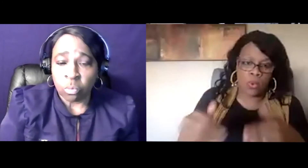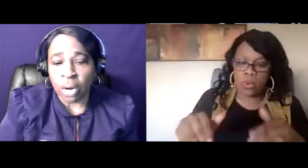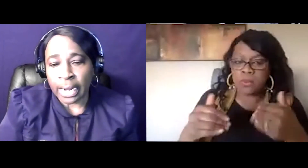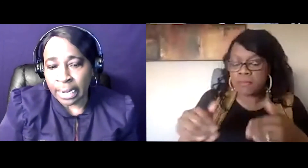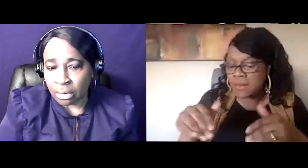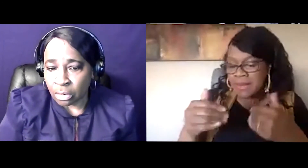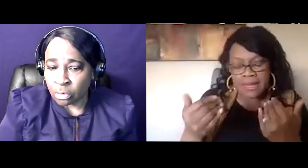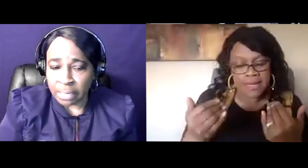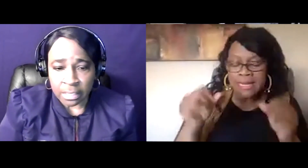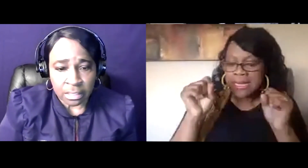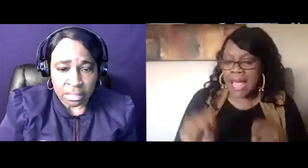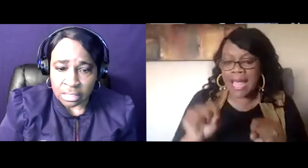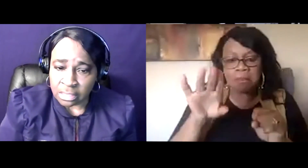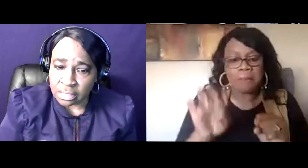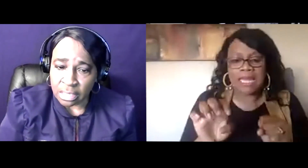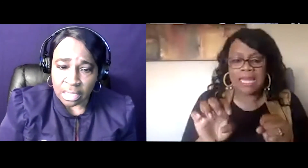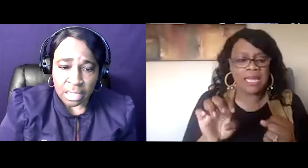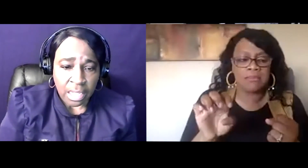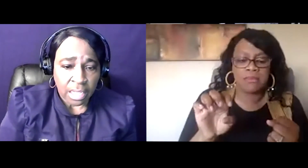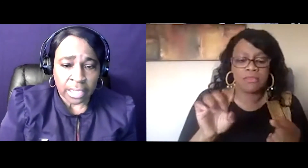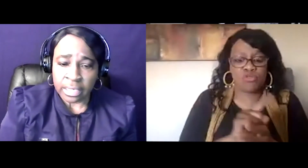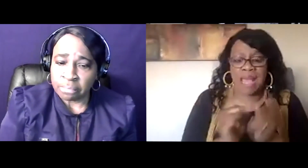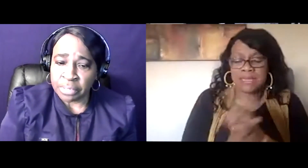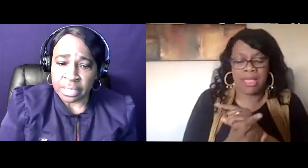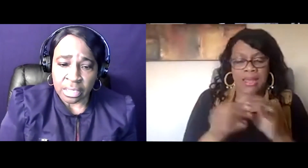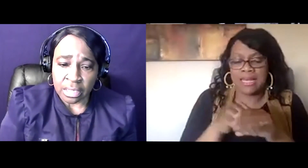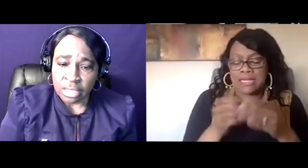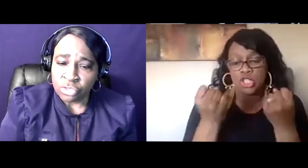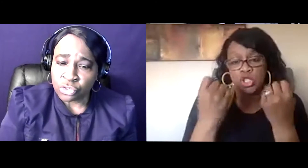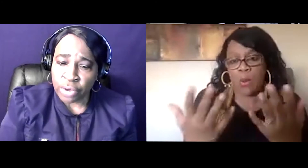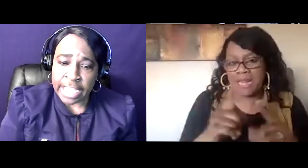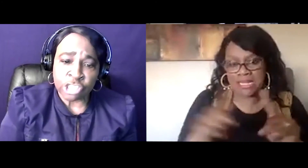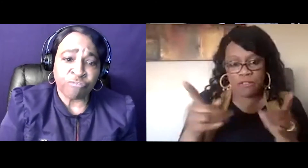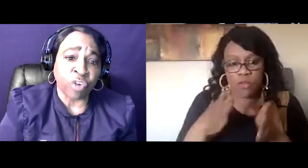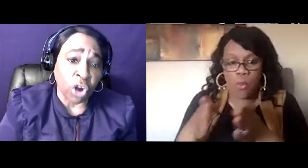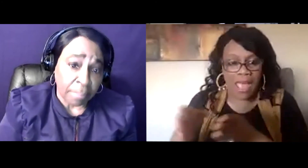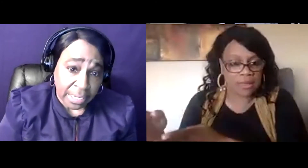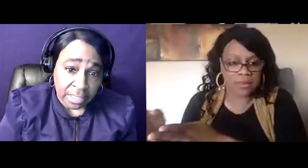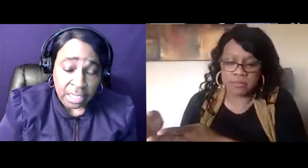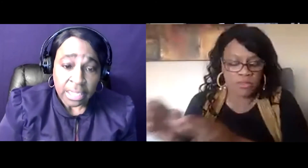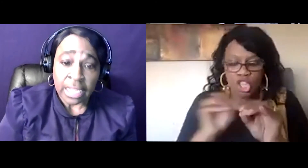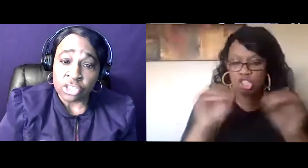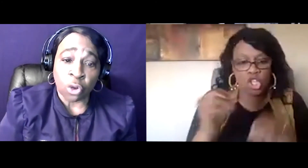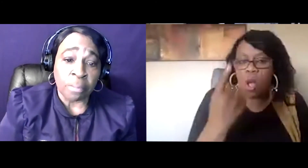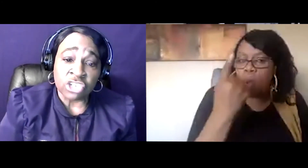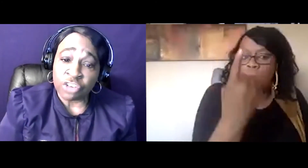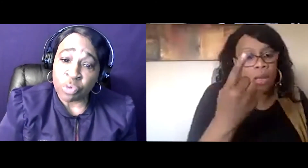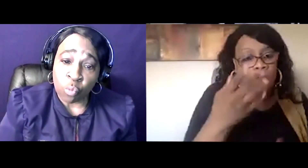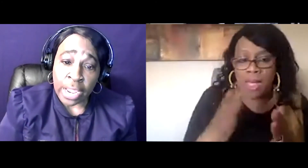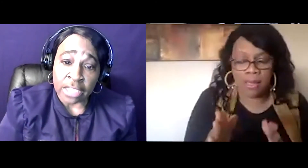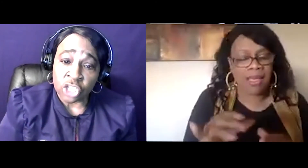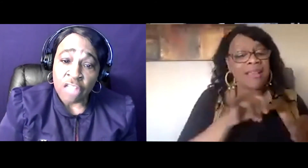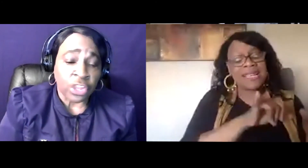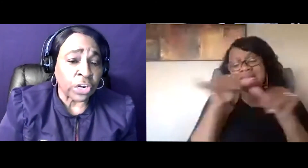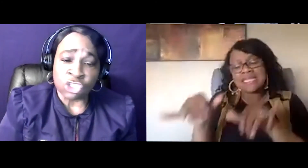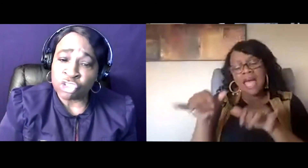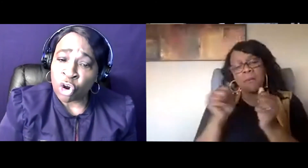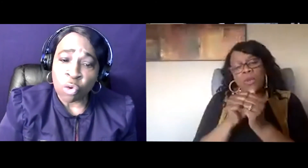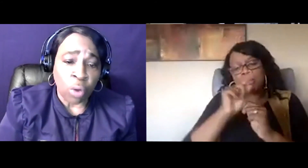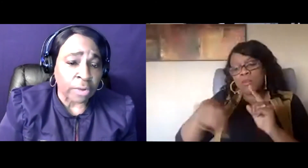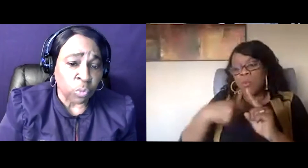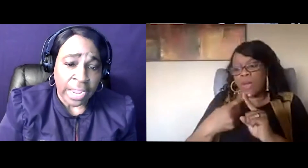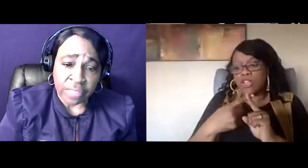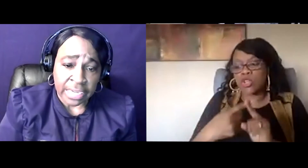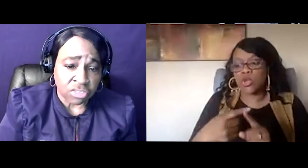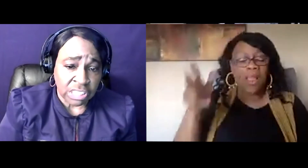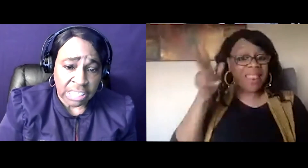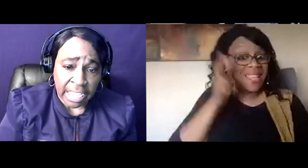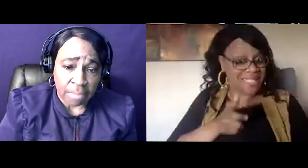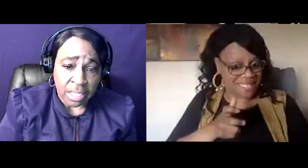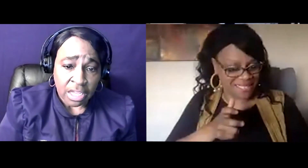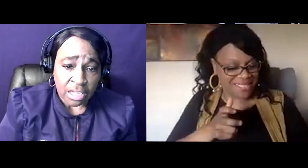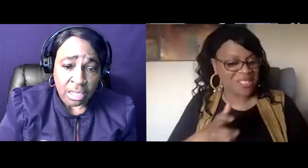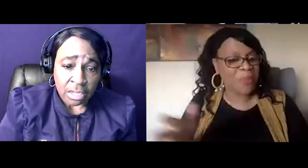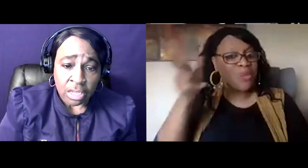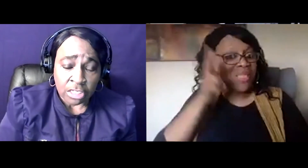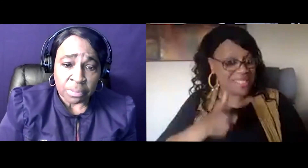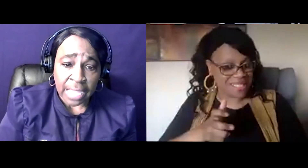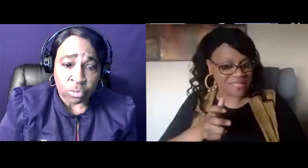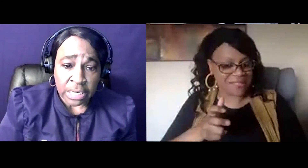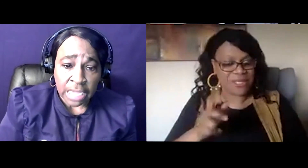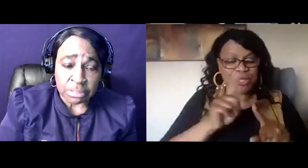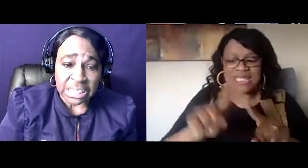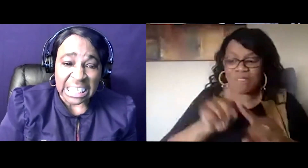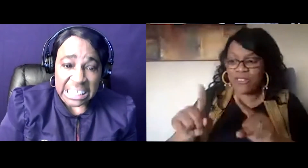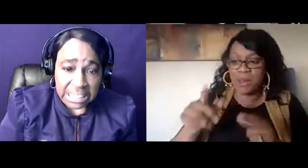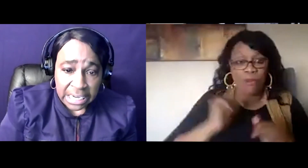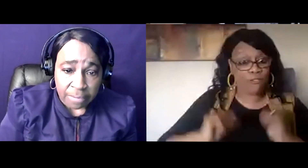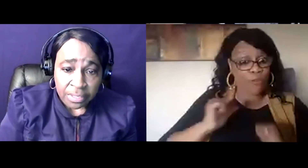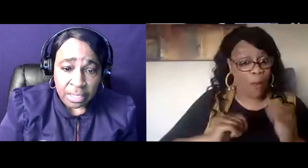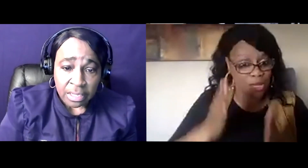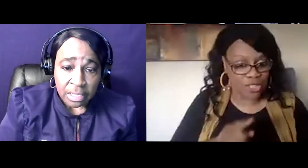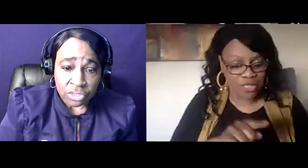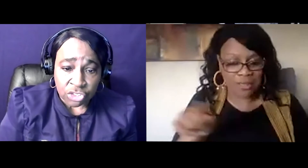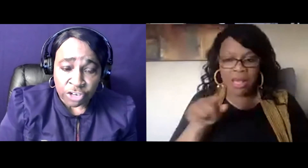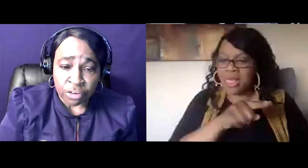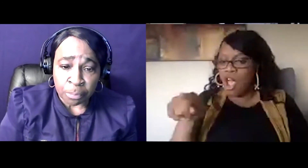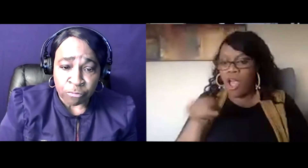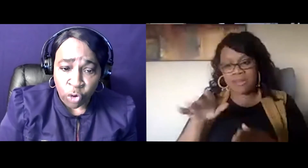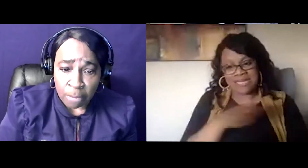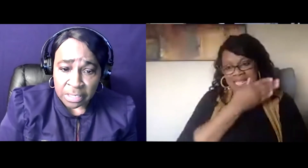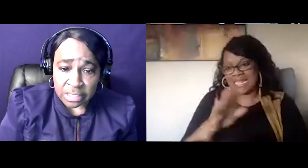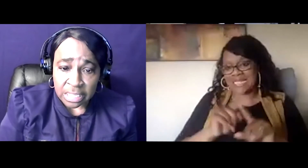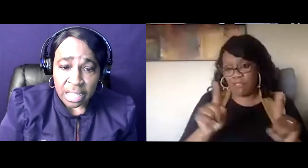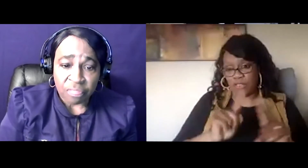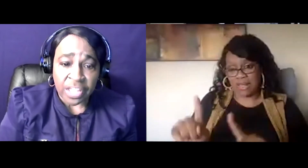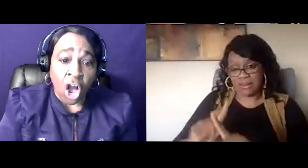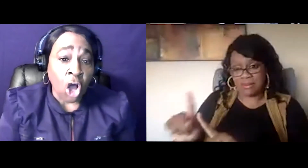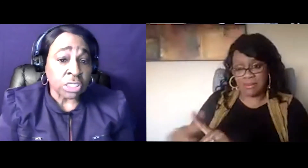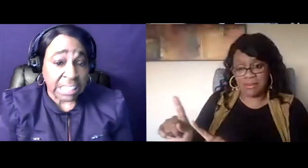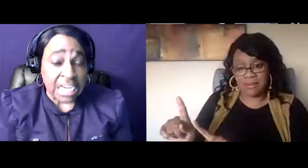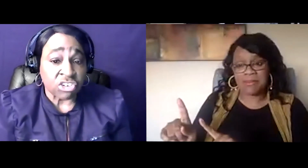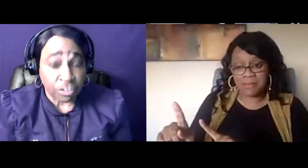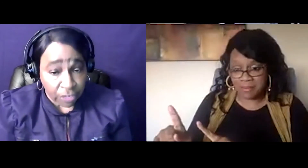Wow. Oh, my goodness. It can be transforming in so many different ways. There is no one way that is the same. Like when it comes to listening to different performers, they all seem different.